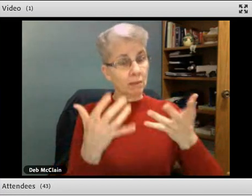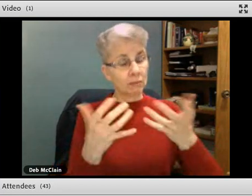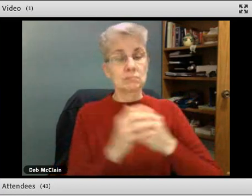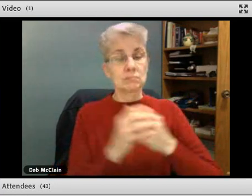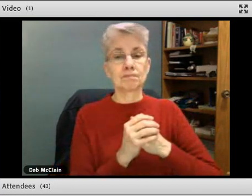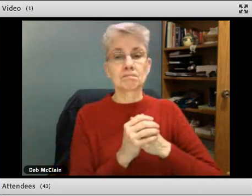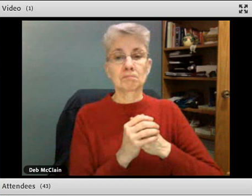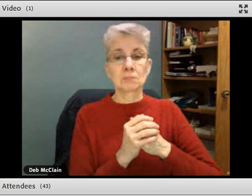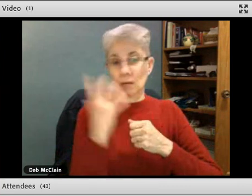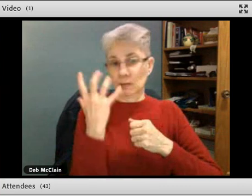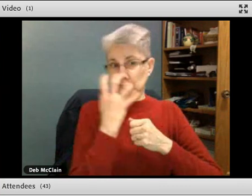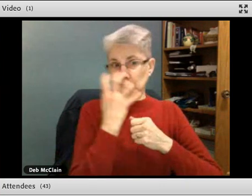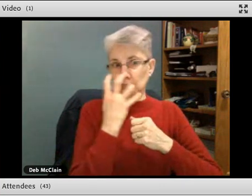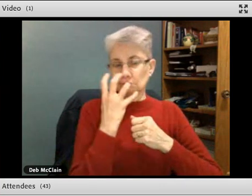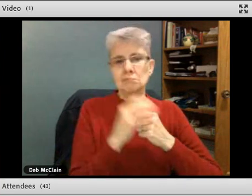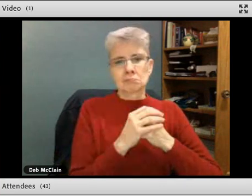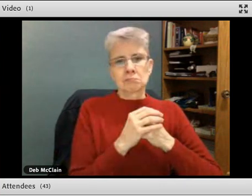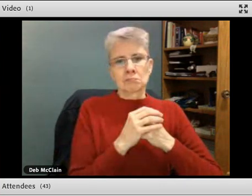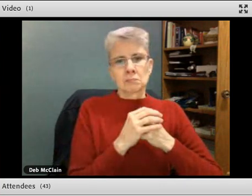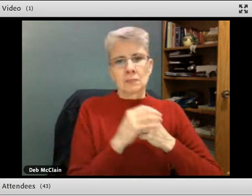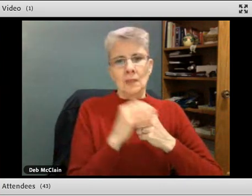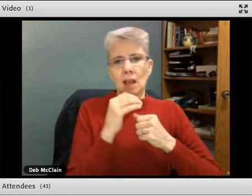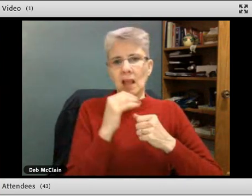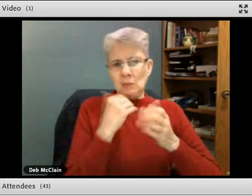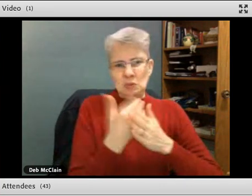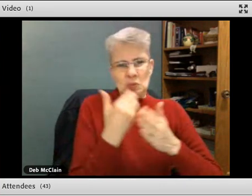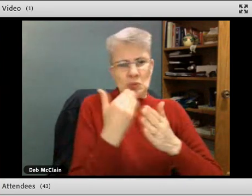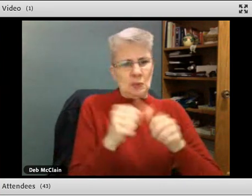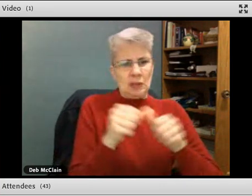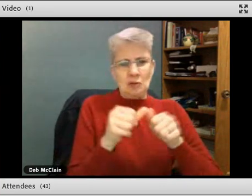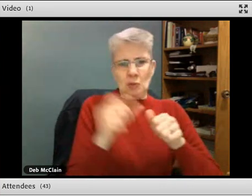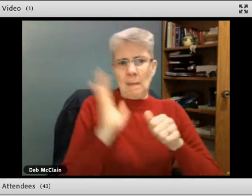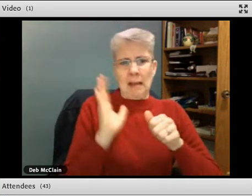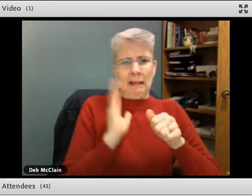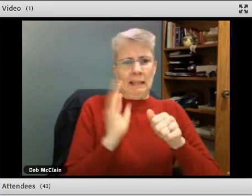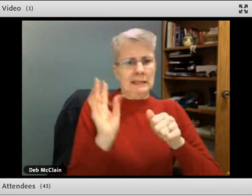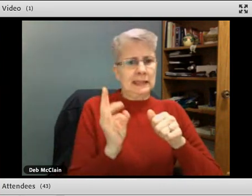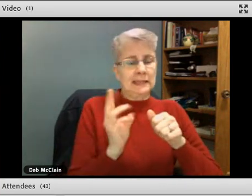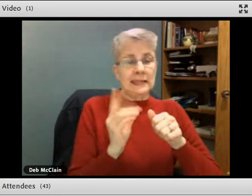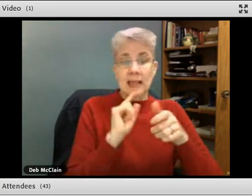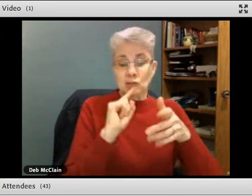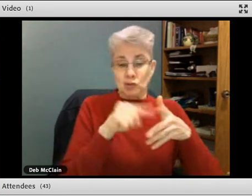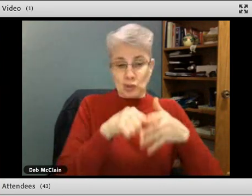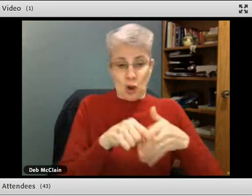pretty uncharted territory at that time. They started this project in 1965,